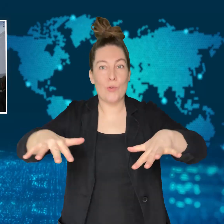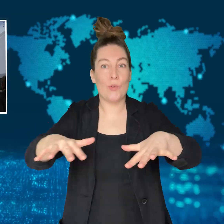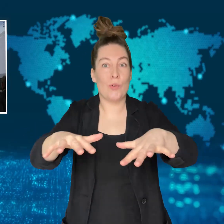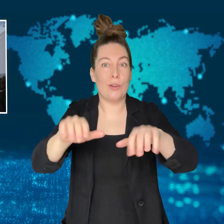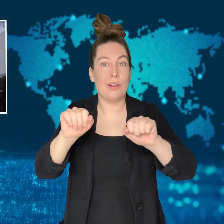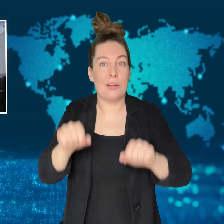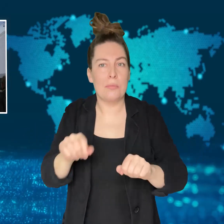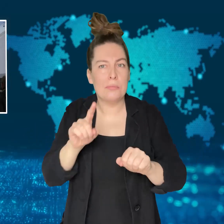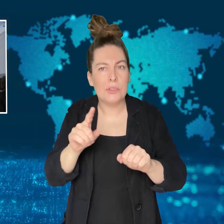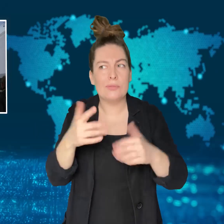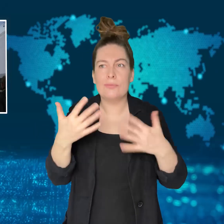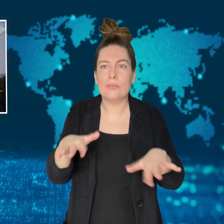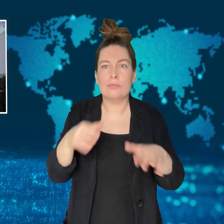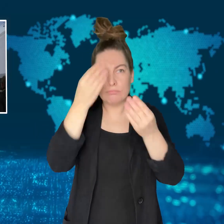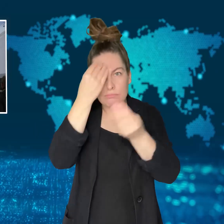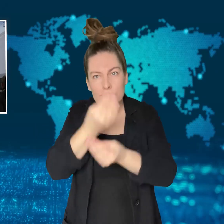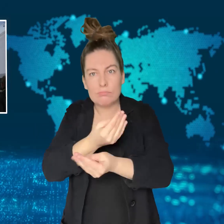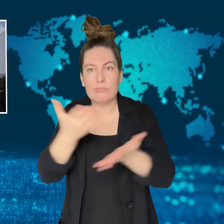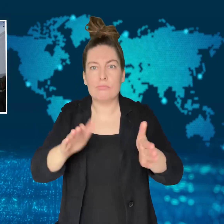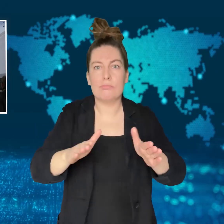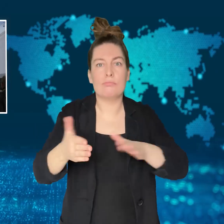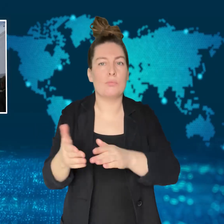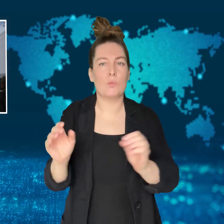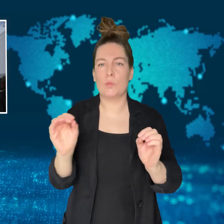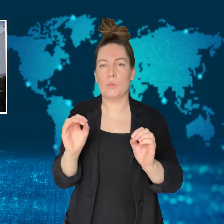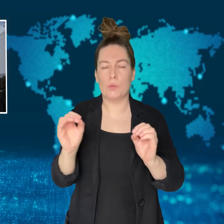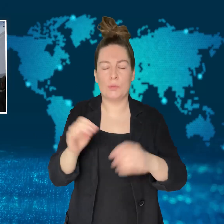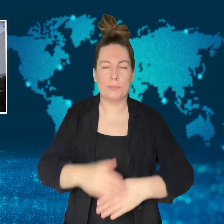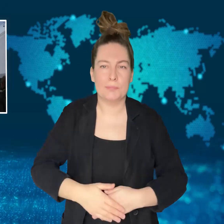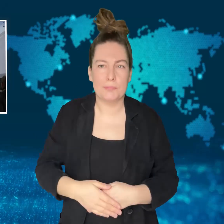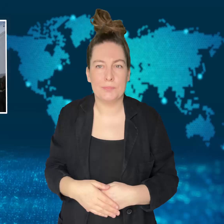The ski lift was at the Astun ski resort,